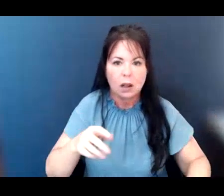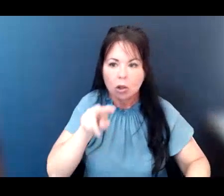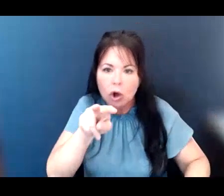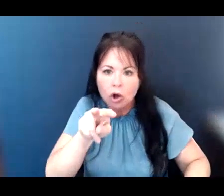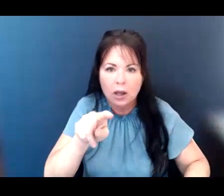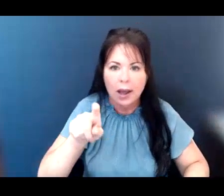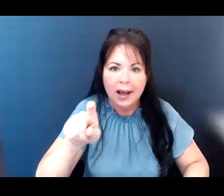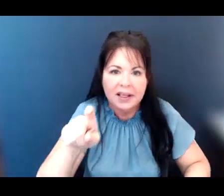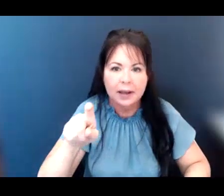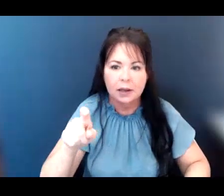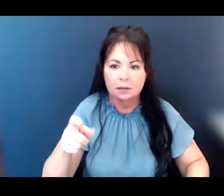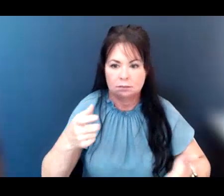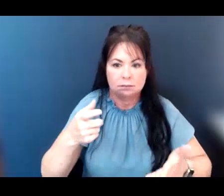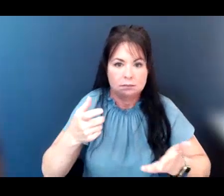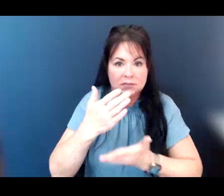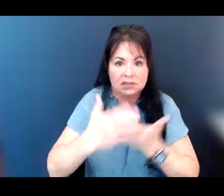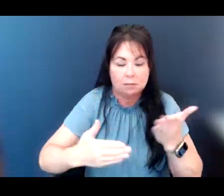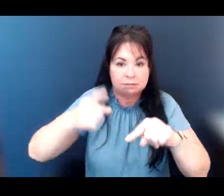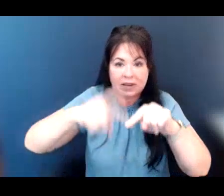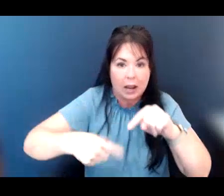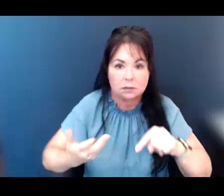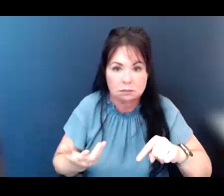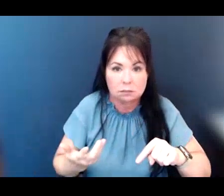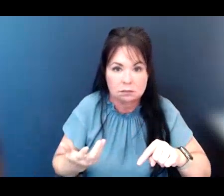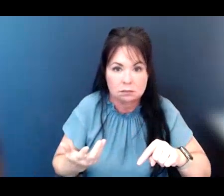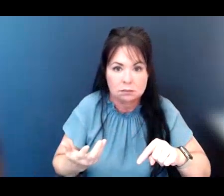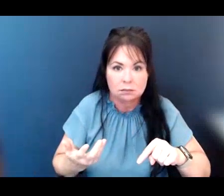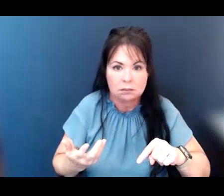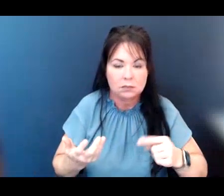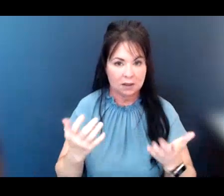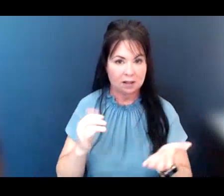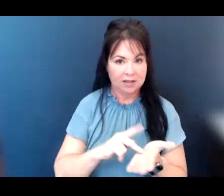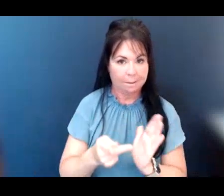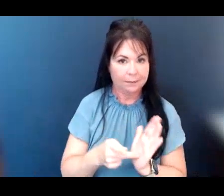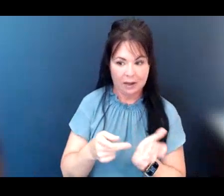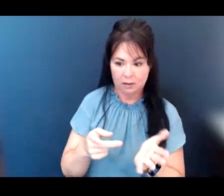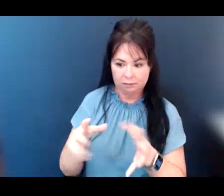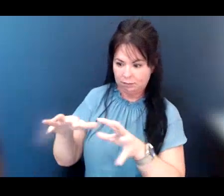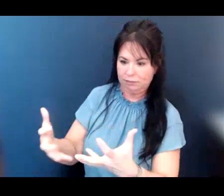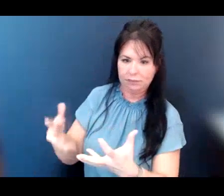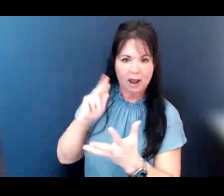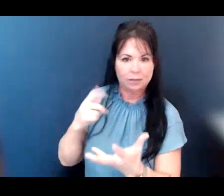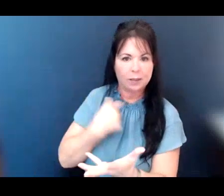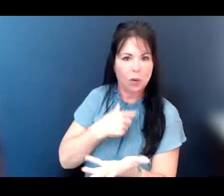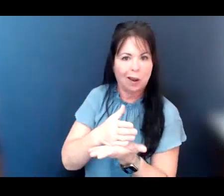And doing this obviously leaves out a chunk of folks that we know use our website, whether through screen